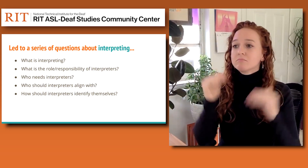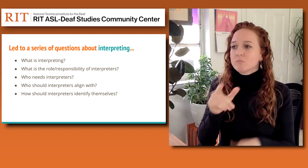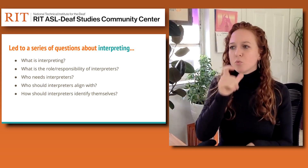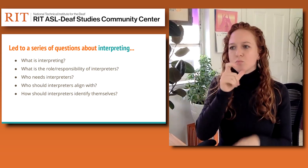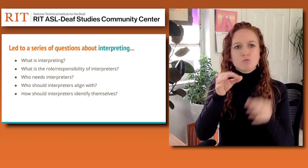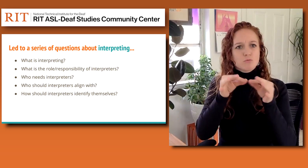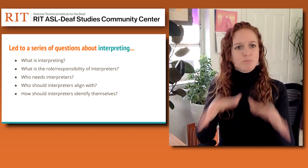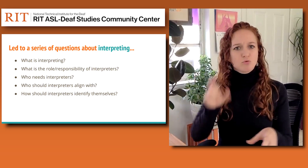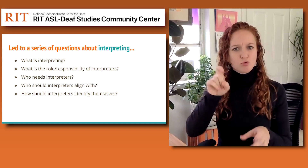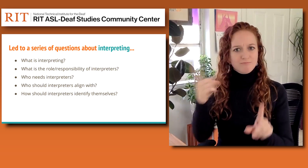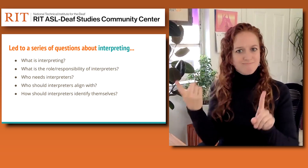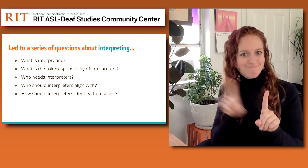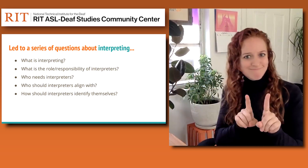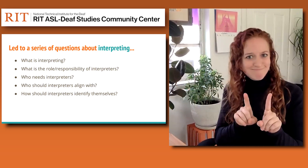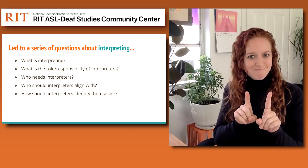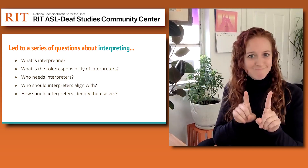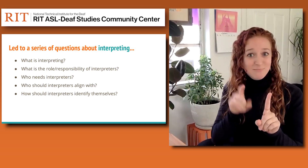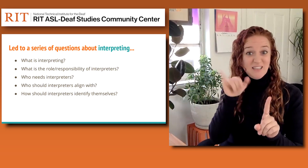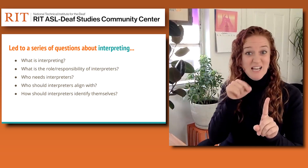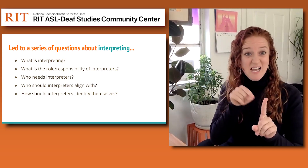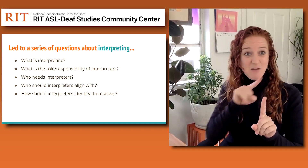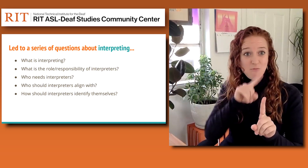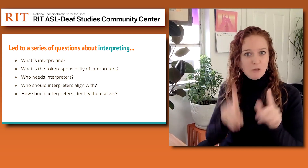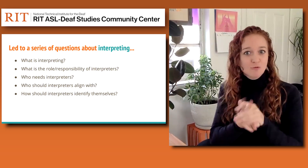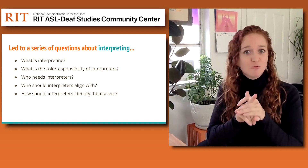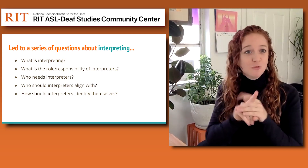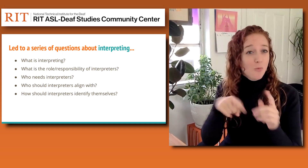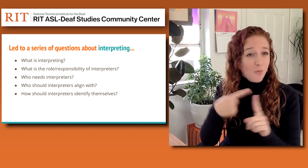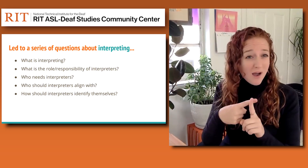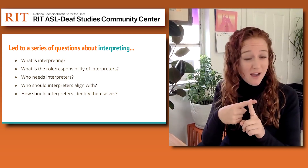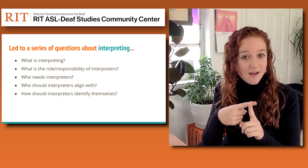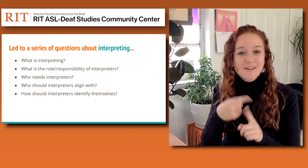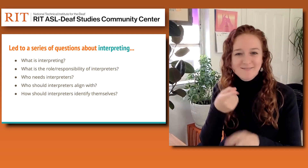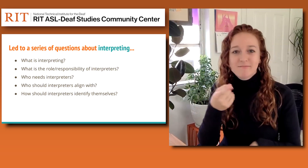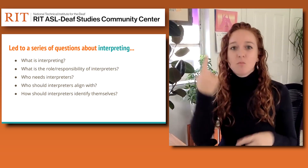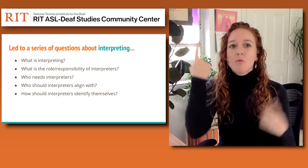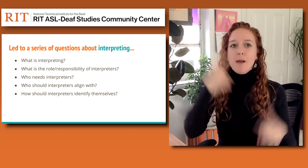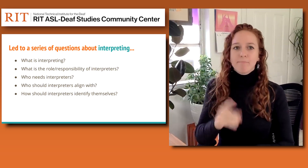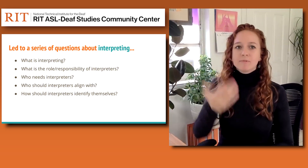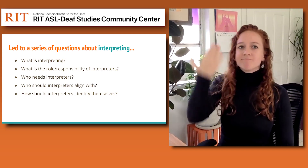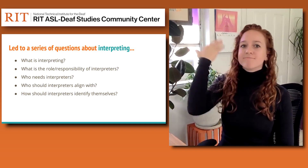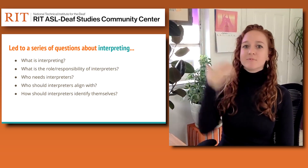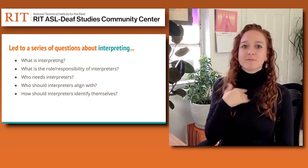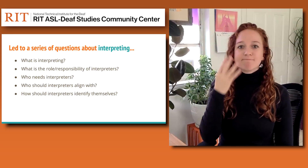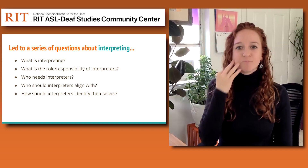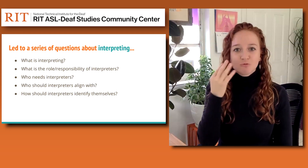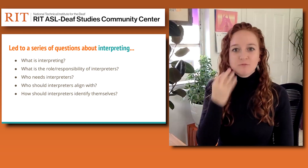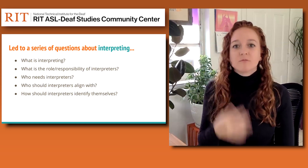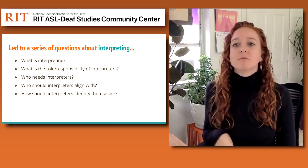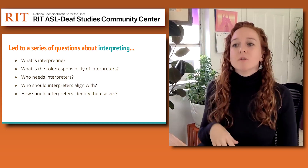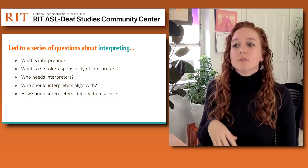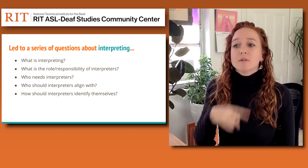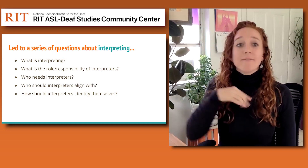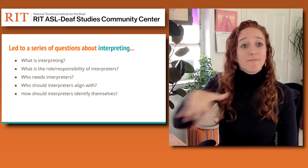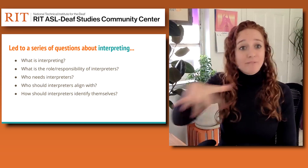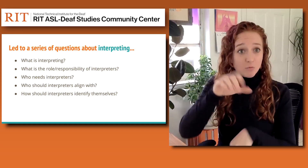How should interpreters identify themselves, and who should they align with? So this leads me to an experience I had.